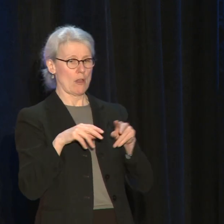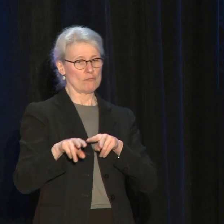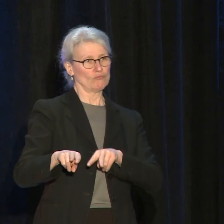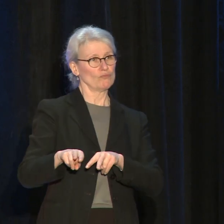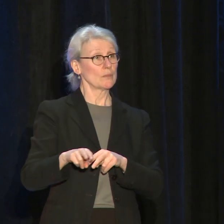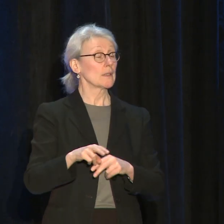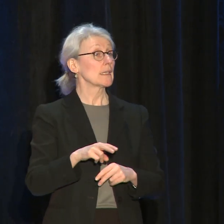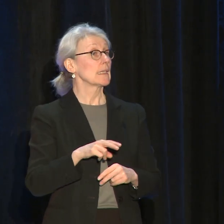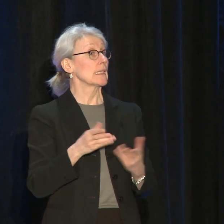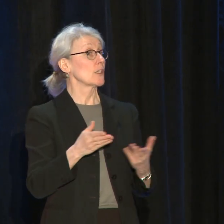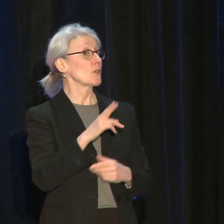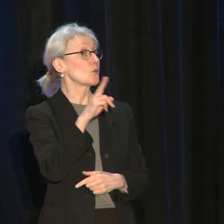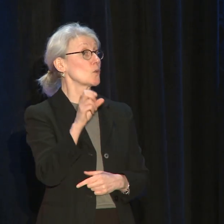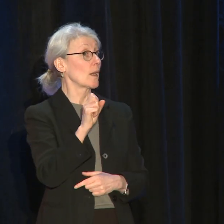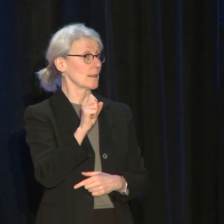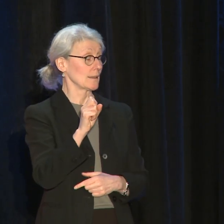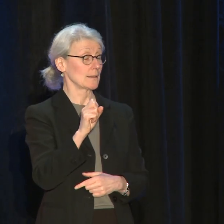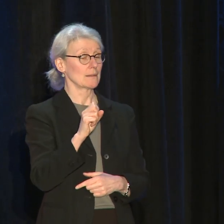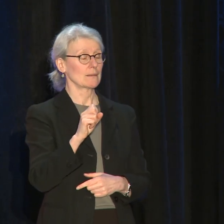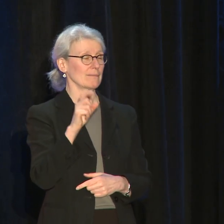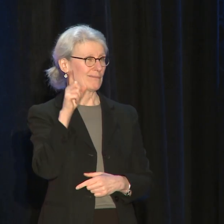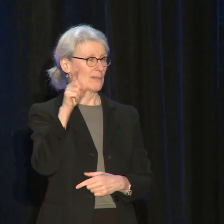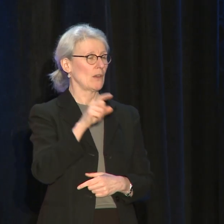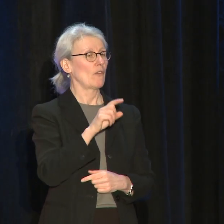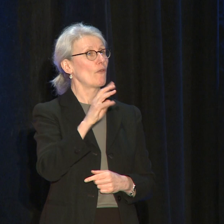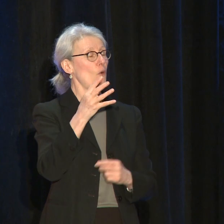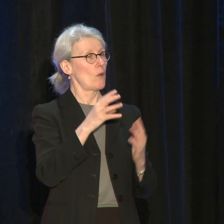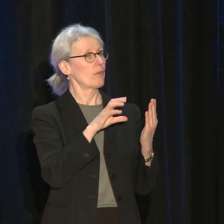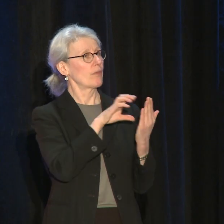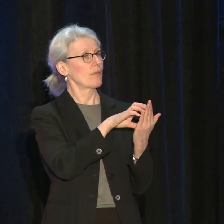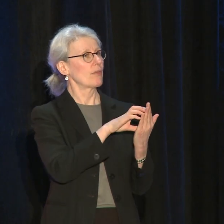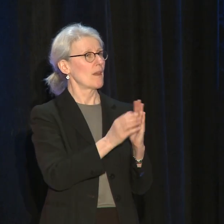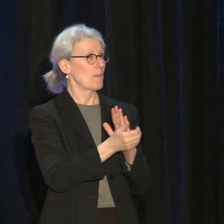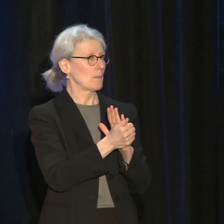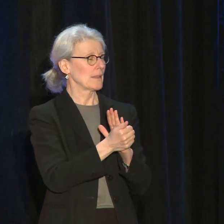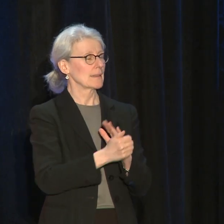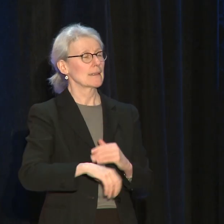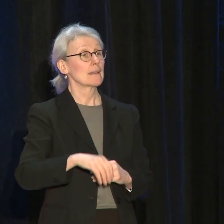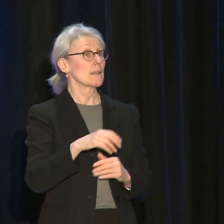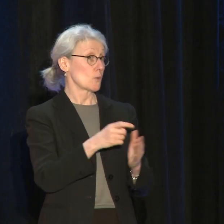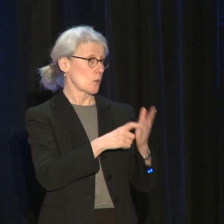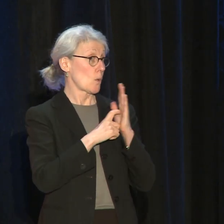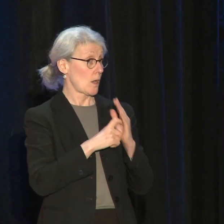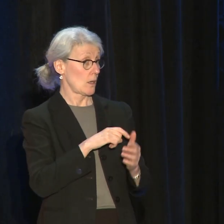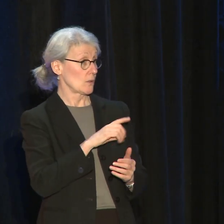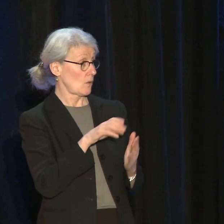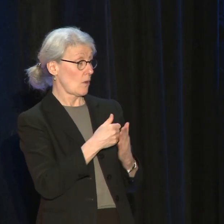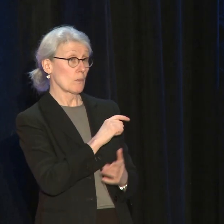the Fourth Amendment, which is supposed to require state agents to get a warrant from